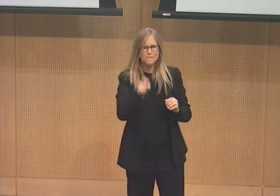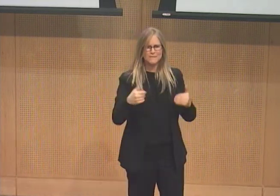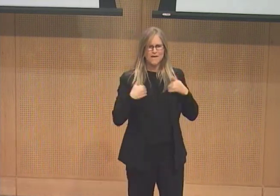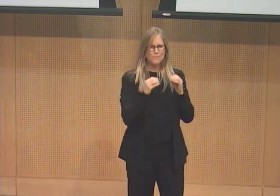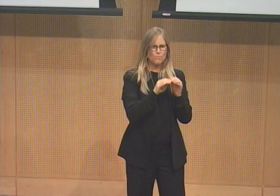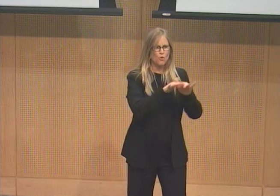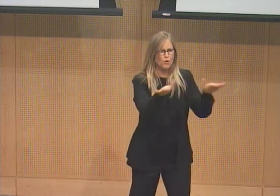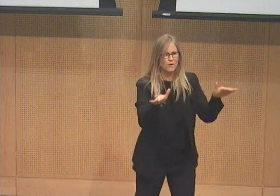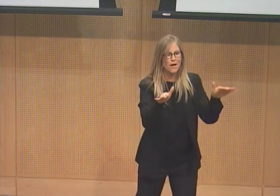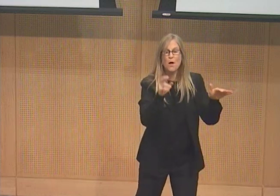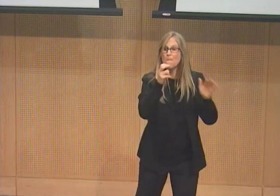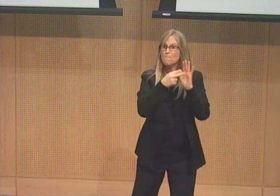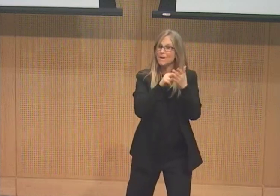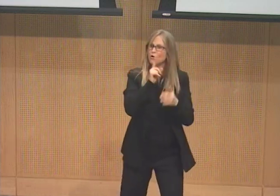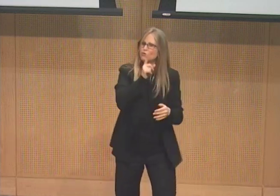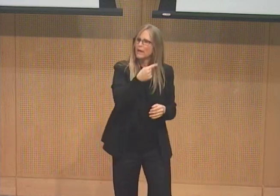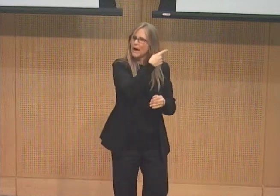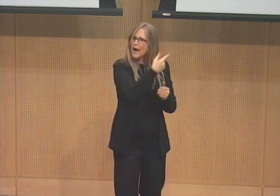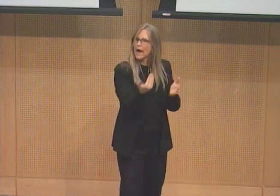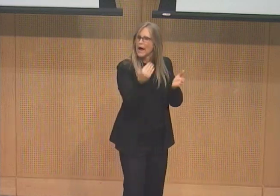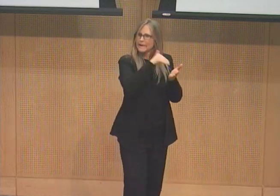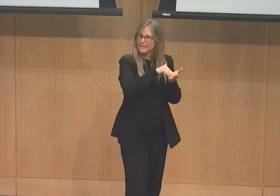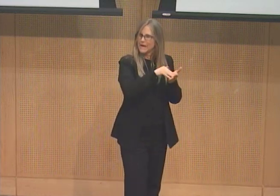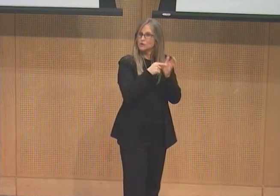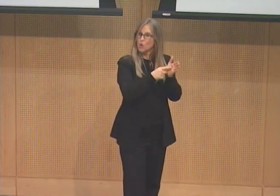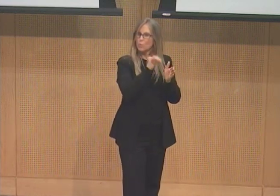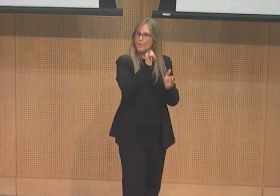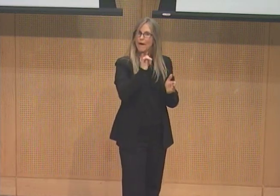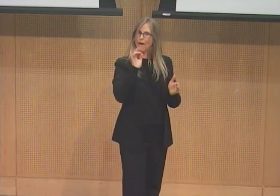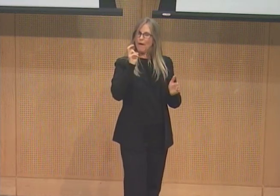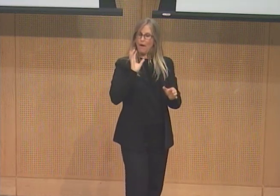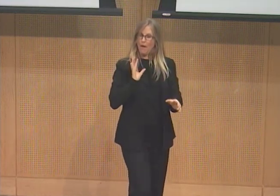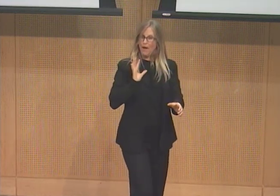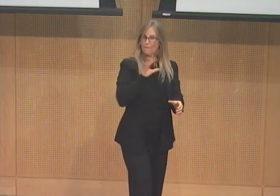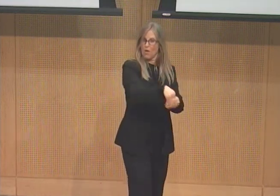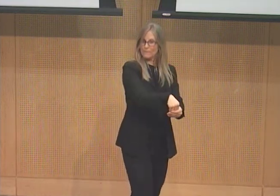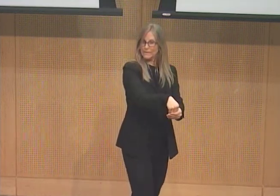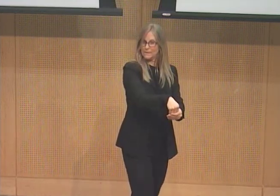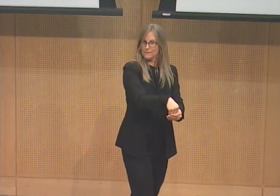Wanting to go to restaurants, going to theater all relates to being hearing.